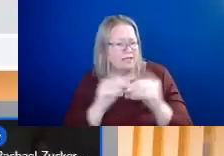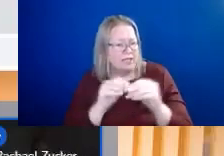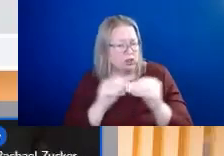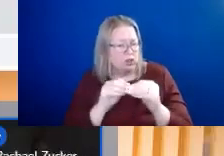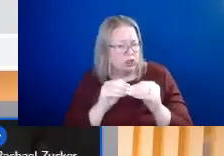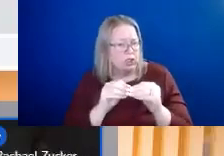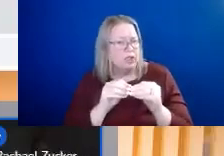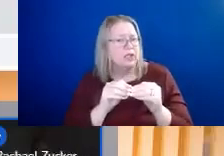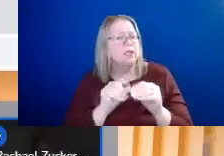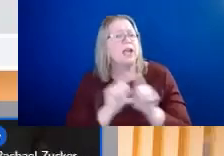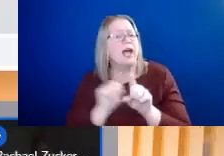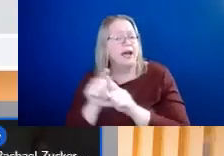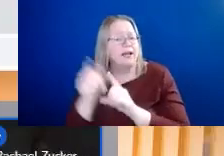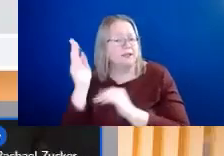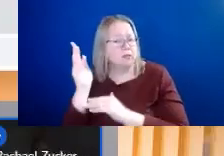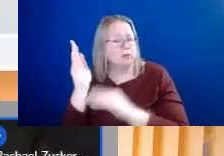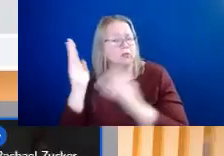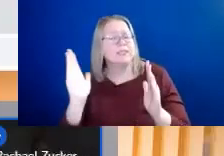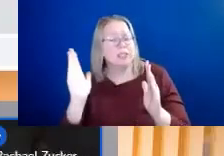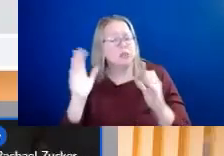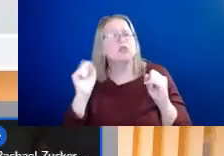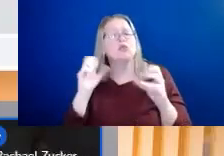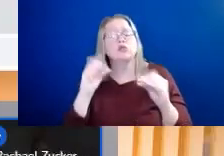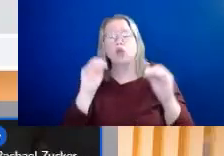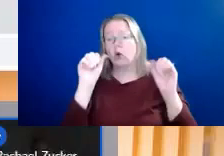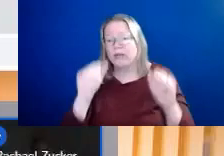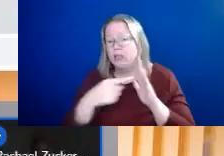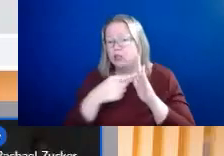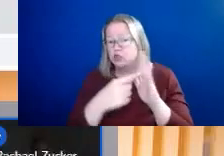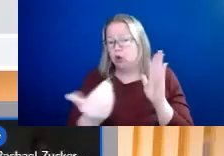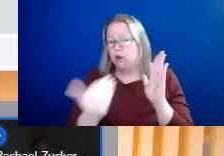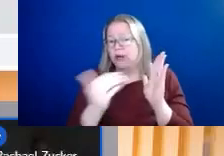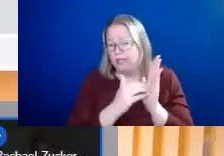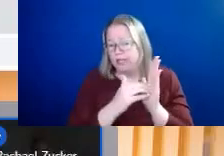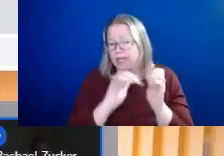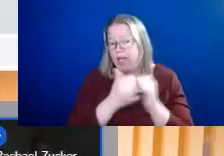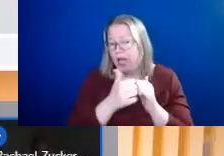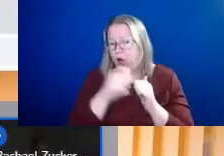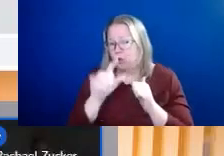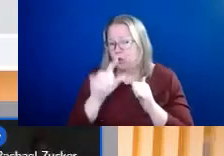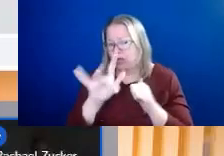as a presenter. Are you able to show again how you just clicked in from the agenda?